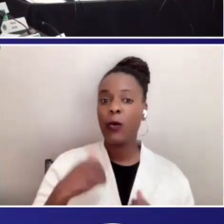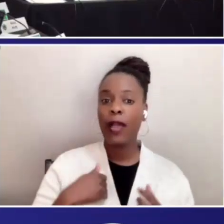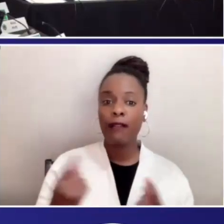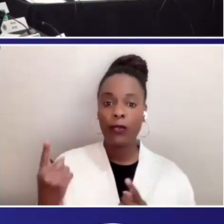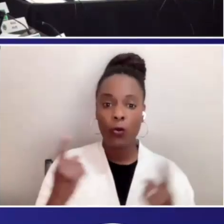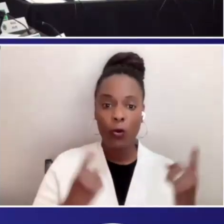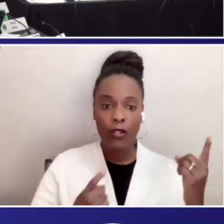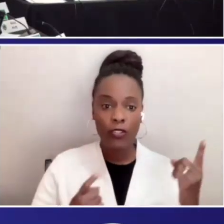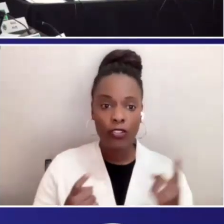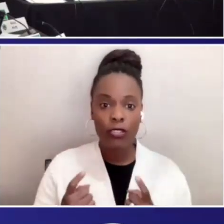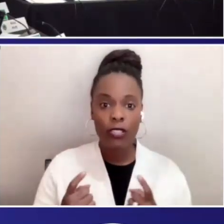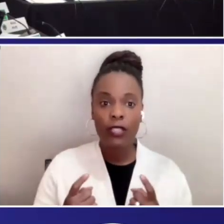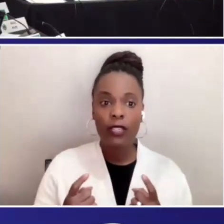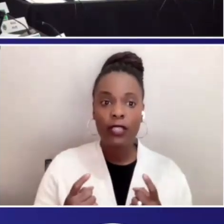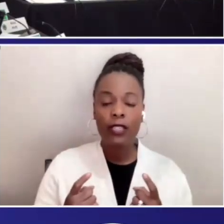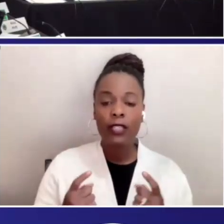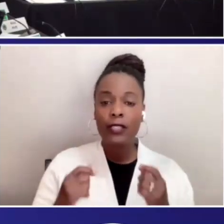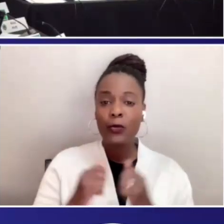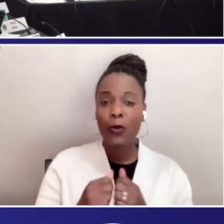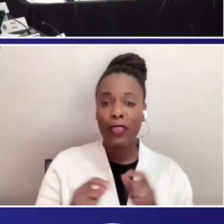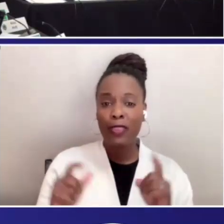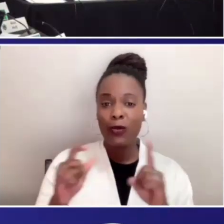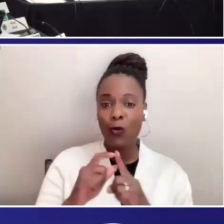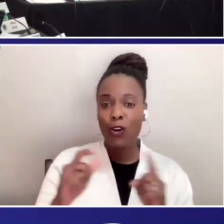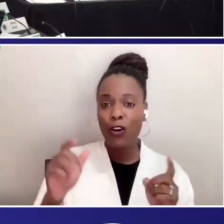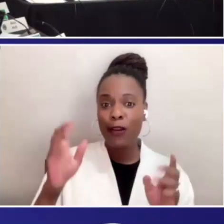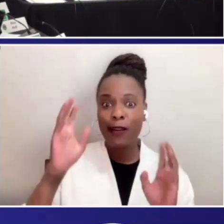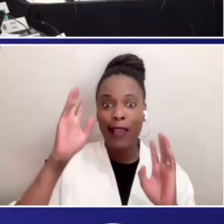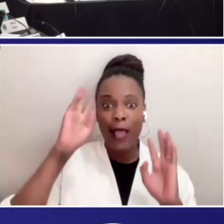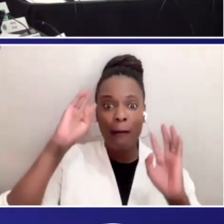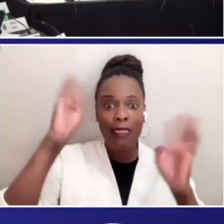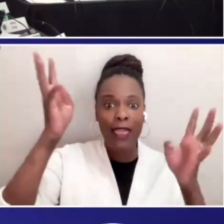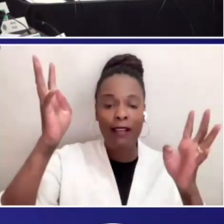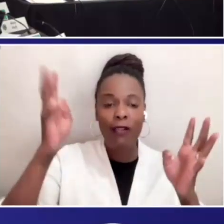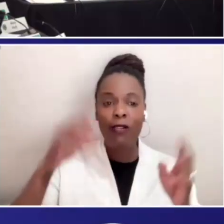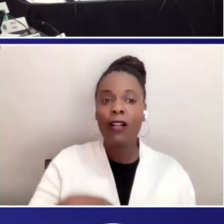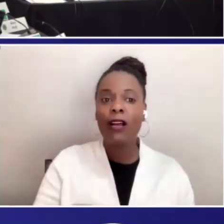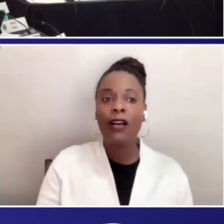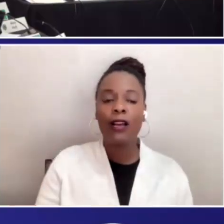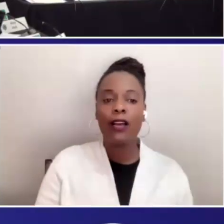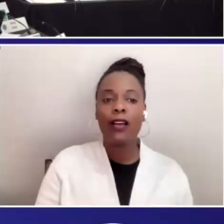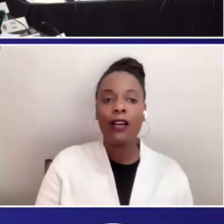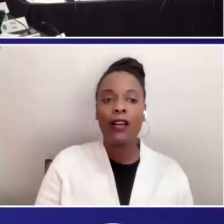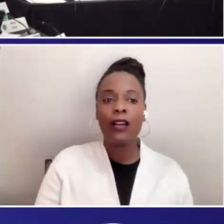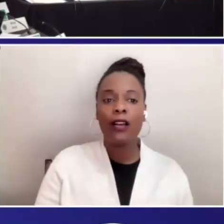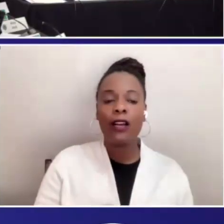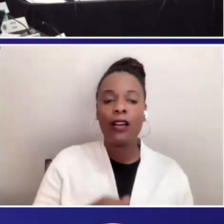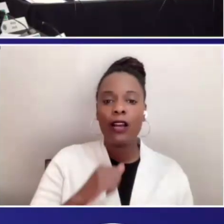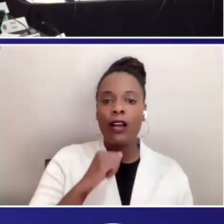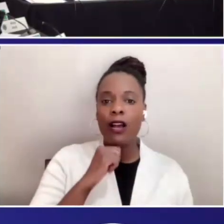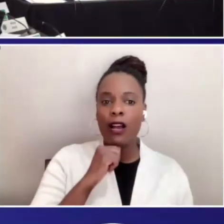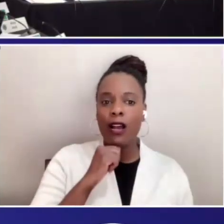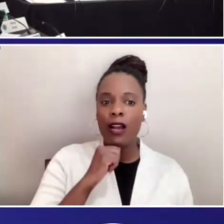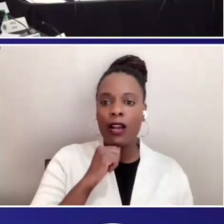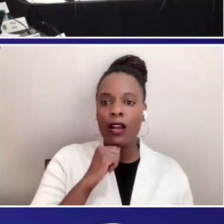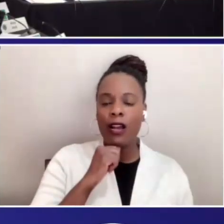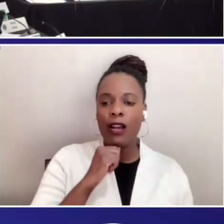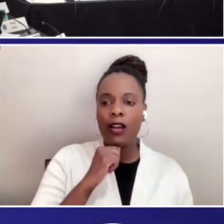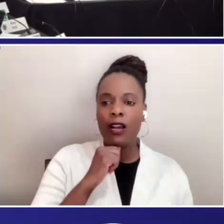the word hypothetical in there, I'm not going to look at that as an actual hypothetical -- as an open question.